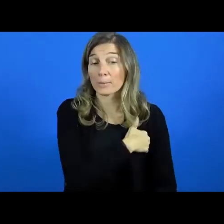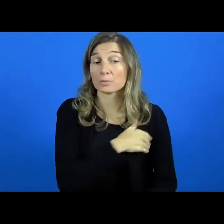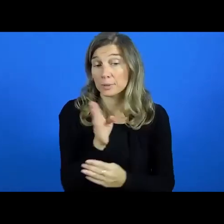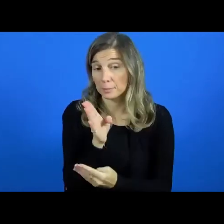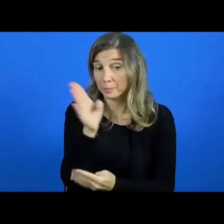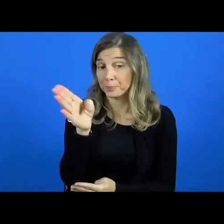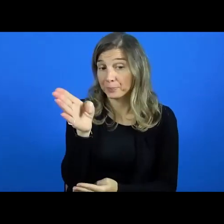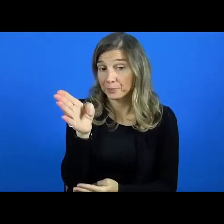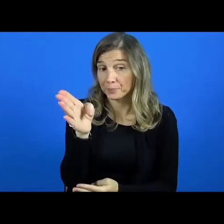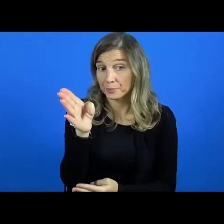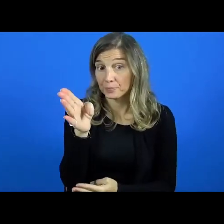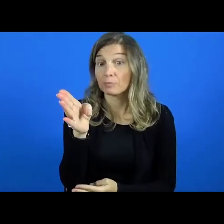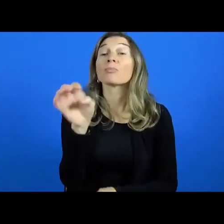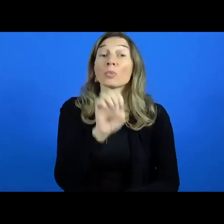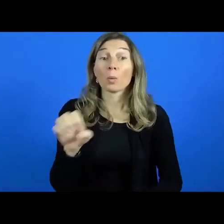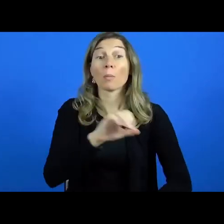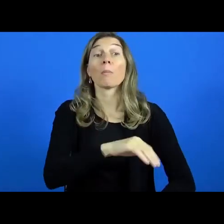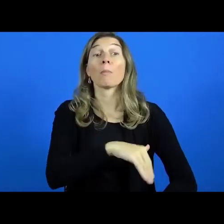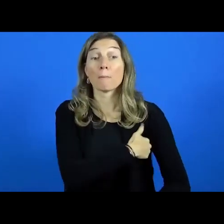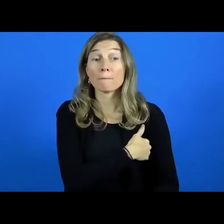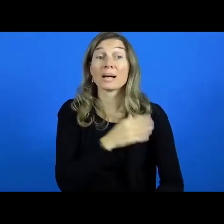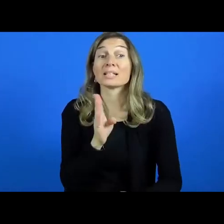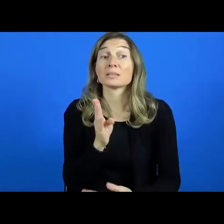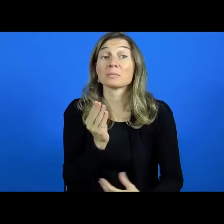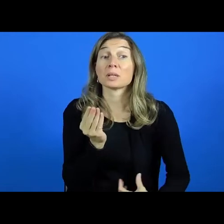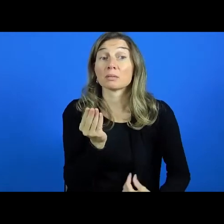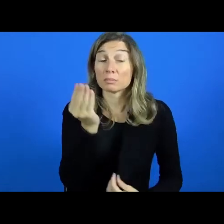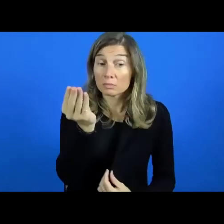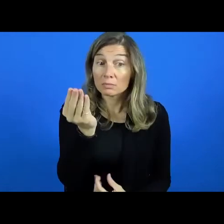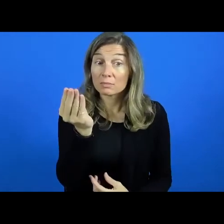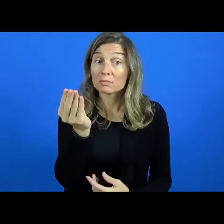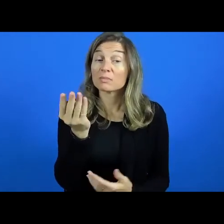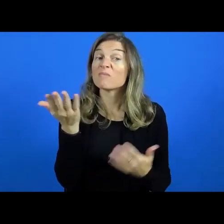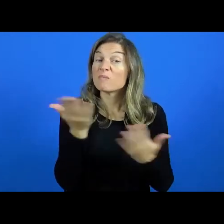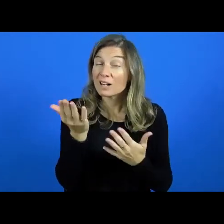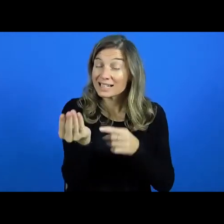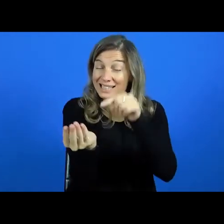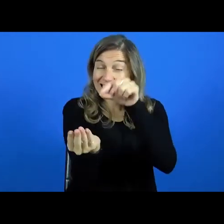The complaint of what I'll speak about it's specifically divided into three parts.